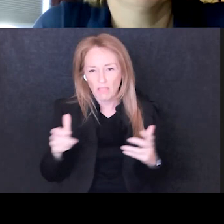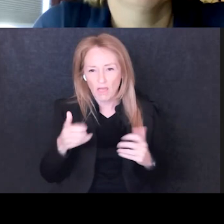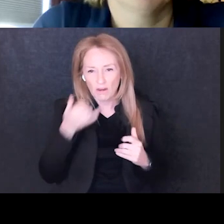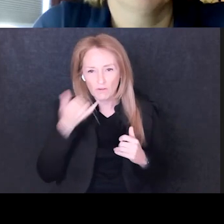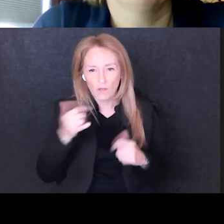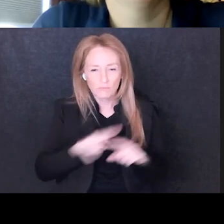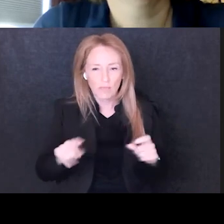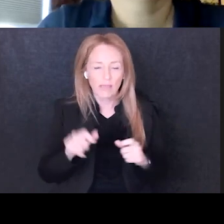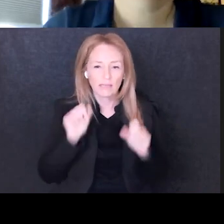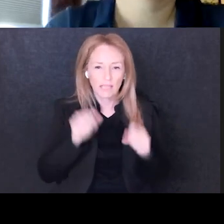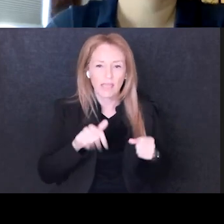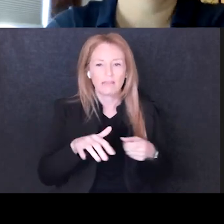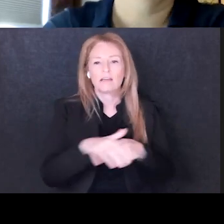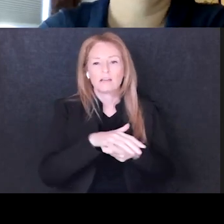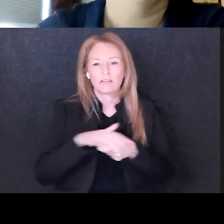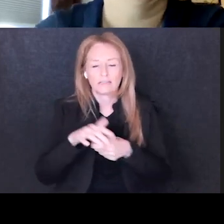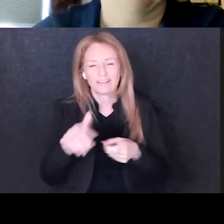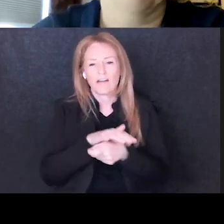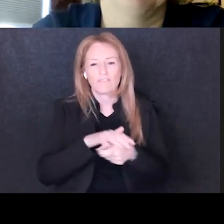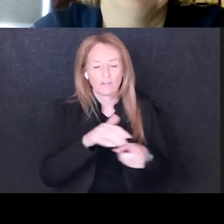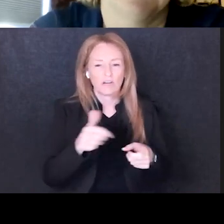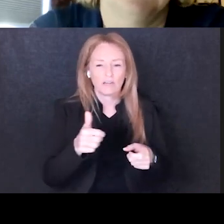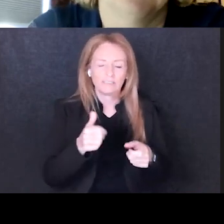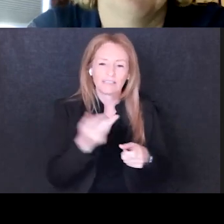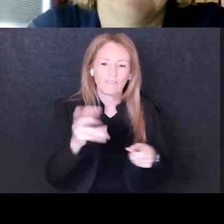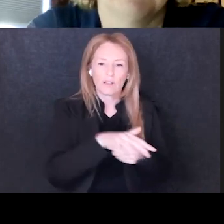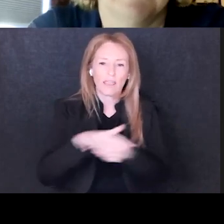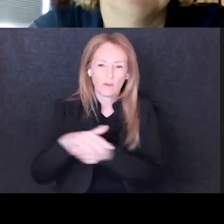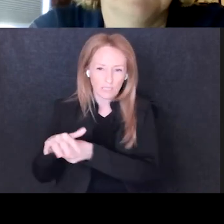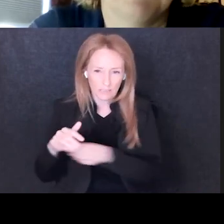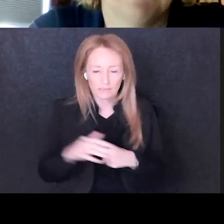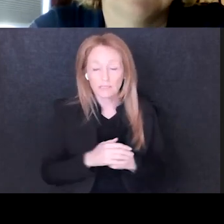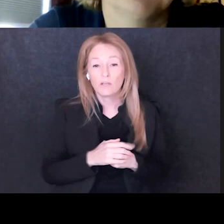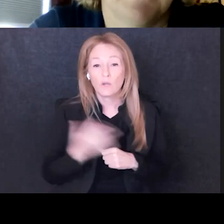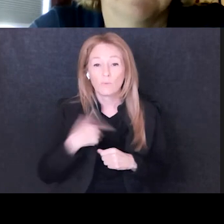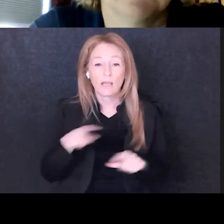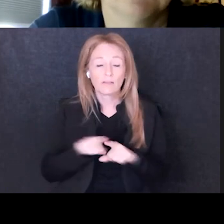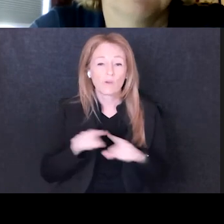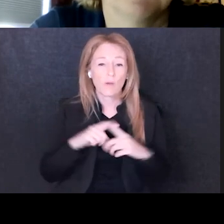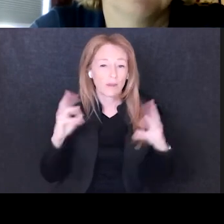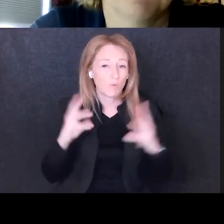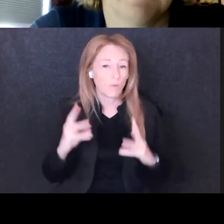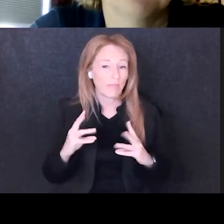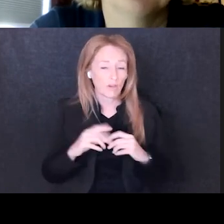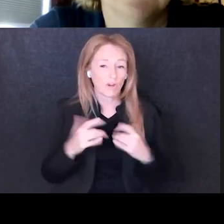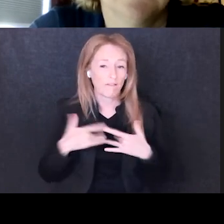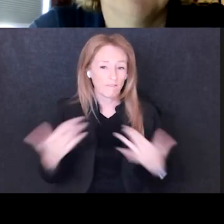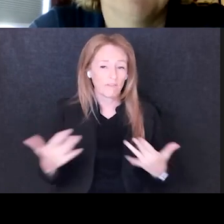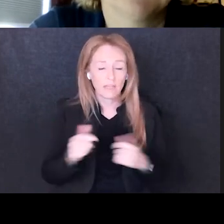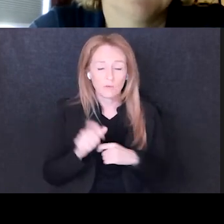ALSO WE HAD A WEATHER EVENT WHERE THOUSANDS OF PEOPLE LOST POWER BUT BECAUSE